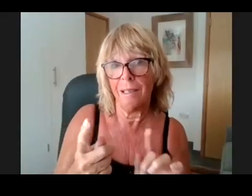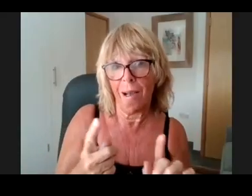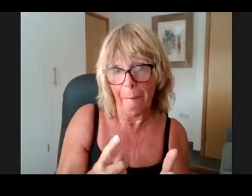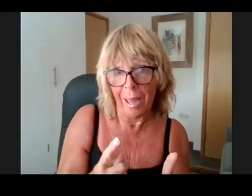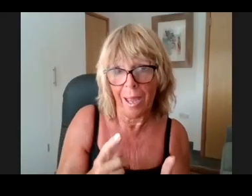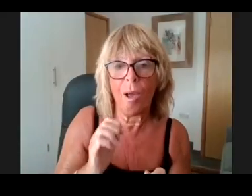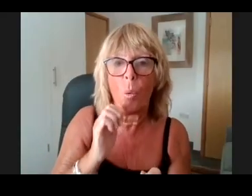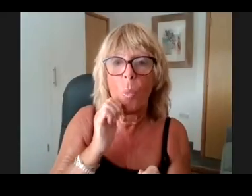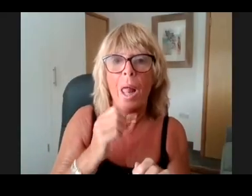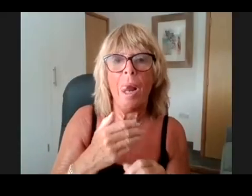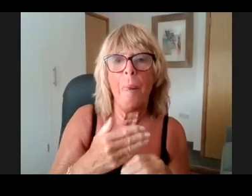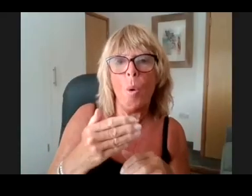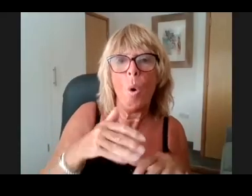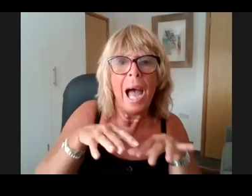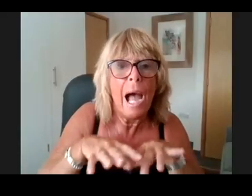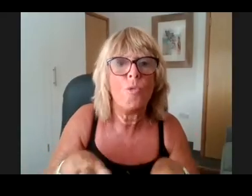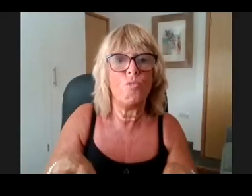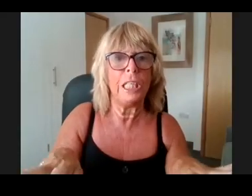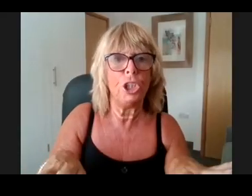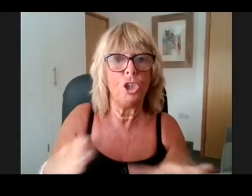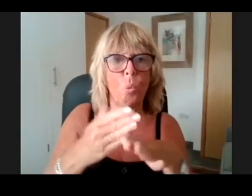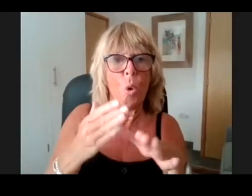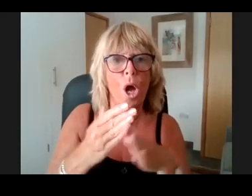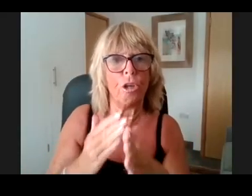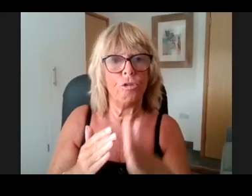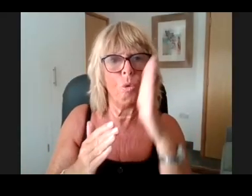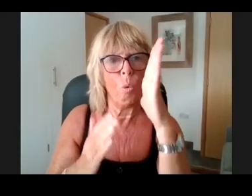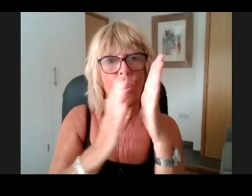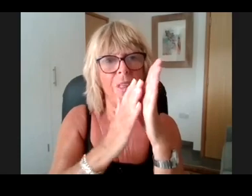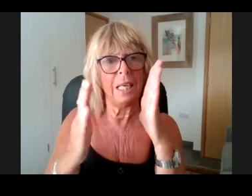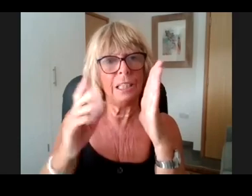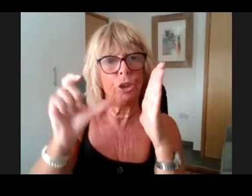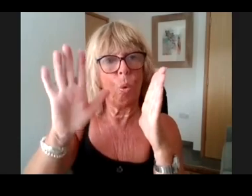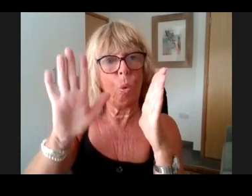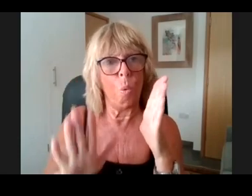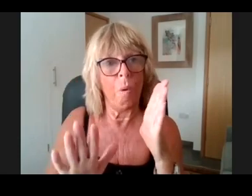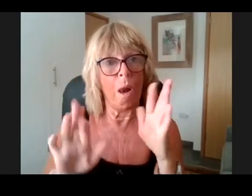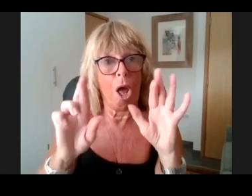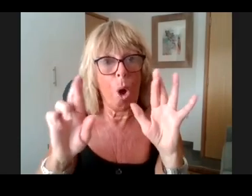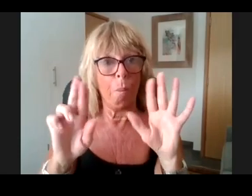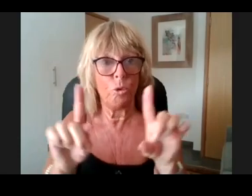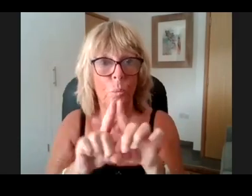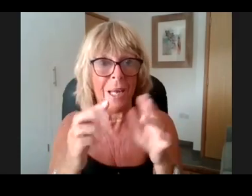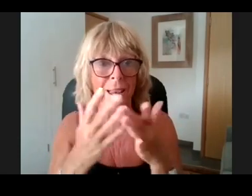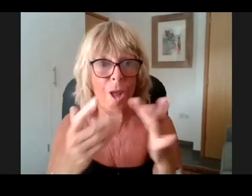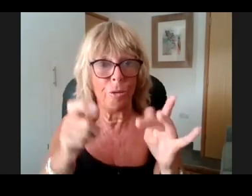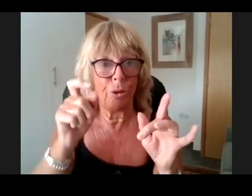outreach work in north and east Cornwall so we hope to meet a lot of people up there on Blue